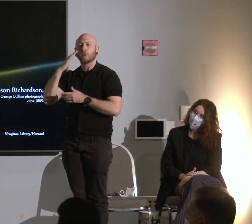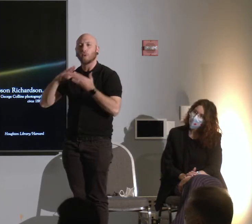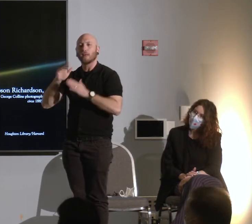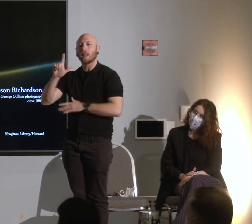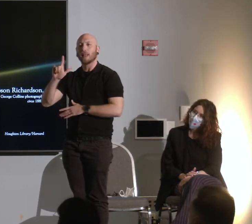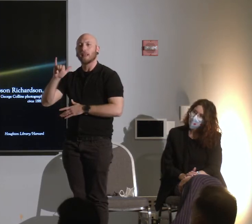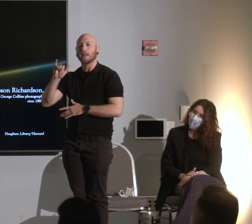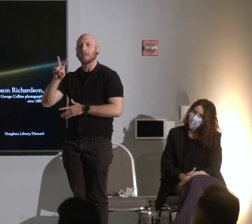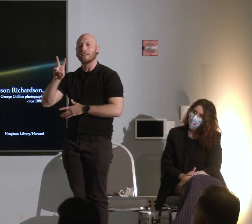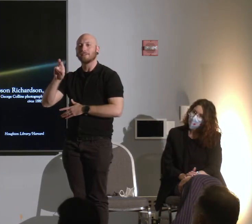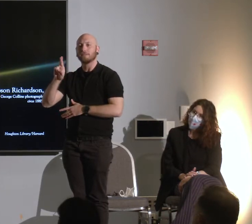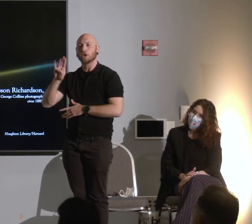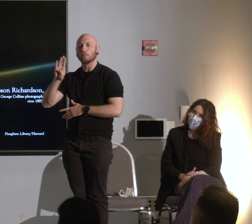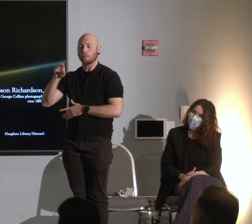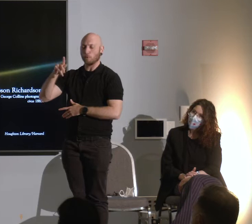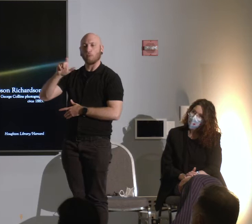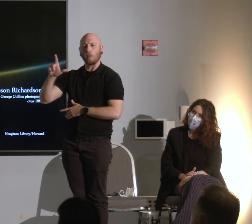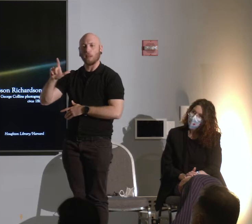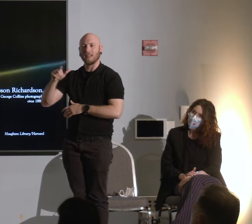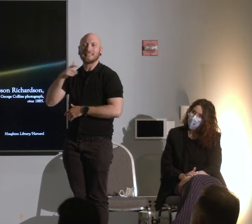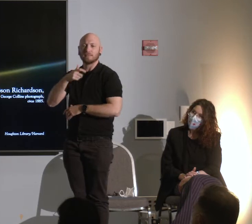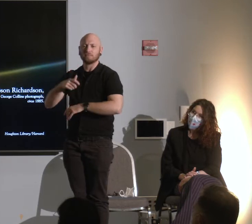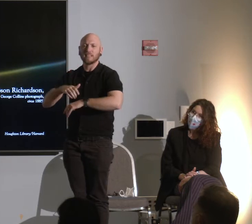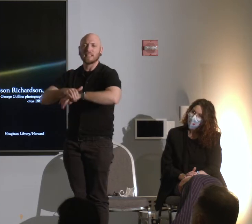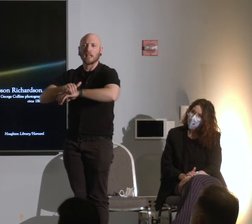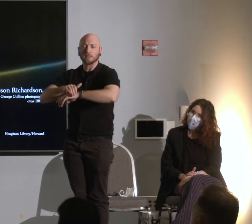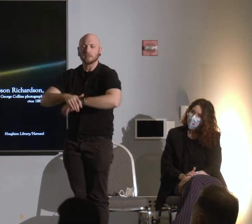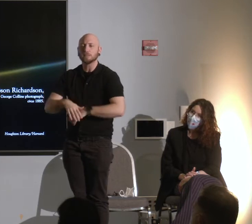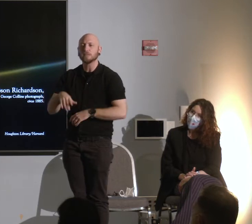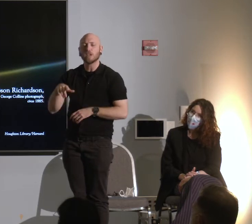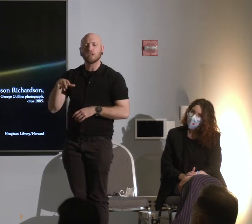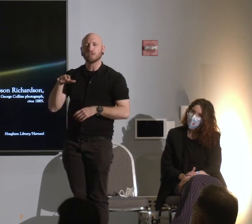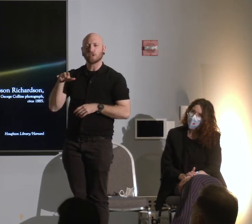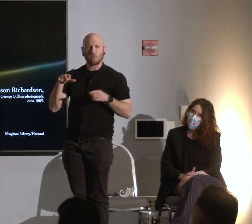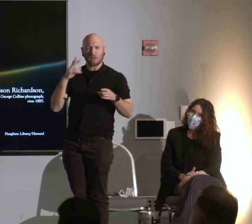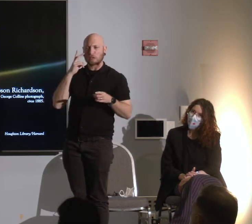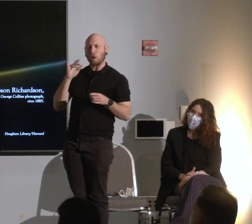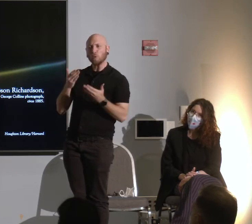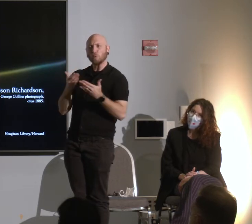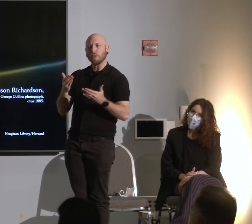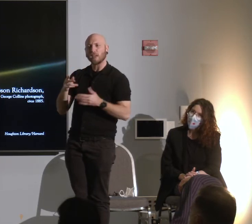And in Birkinhead there was a new park, something unlike anything he had ever seen before.